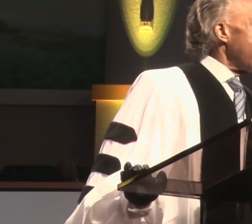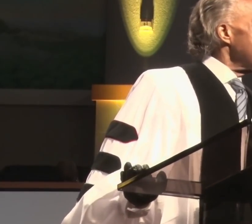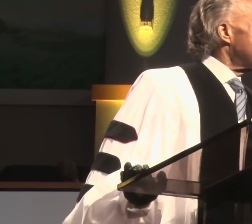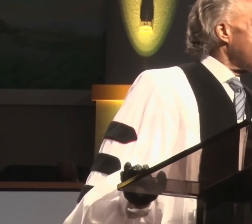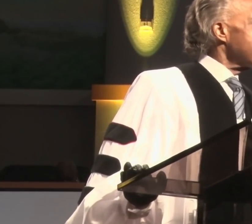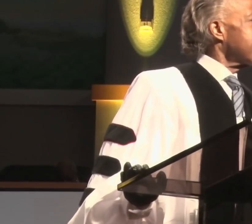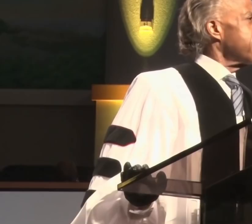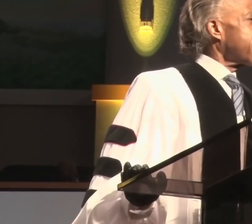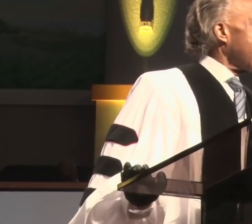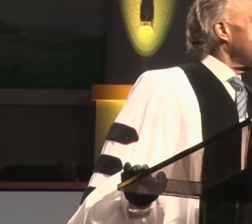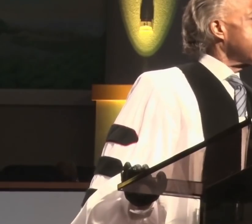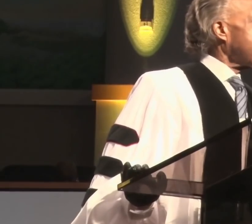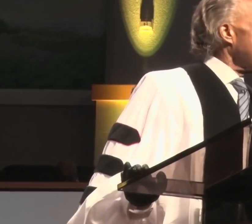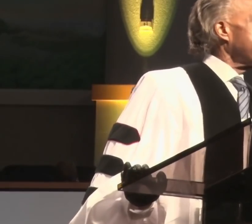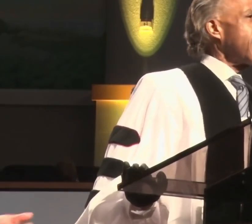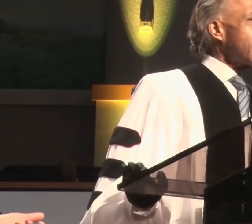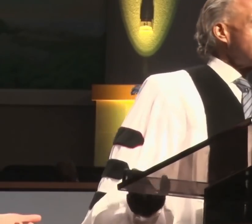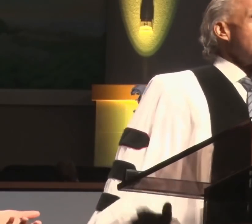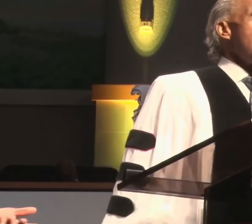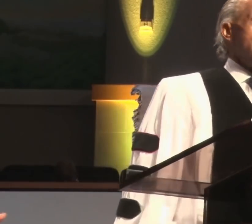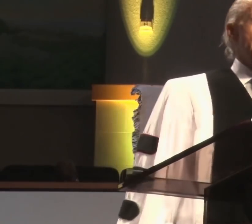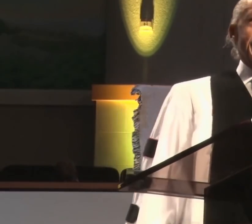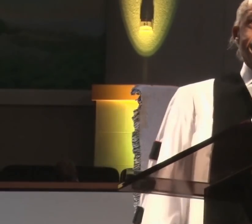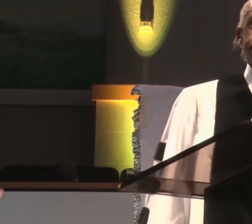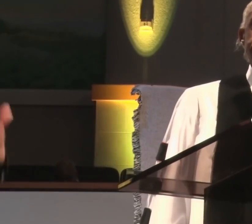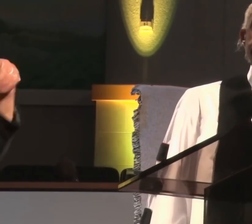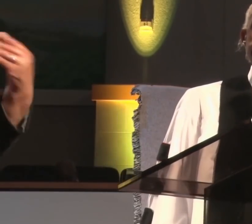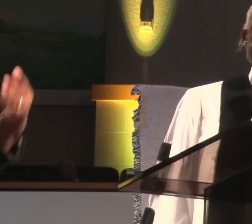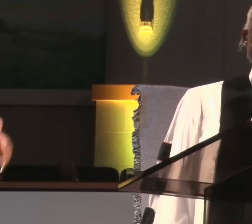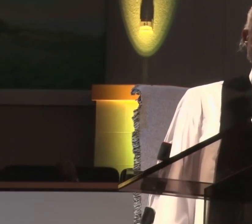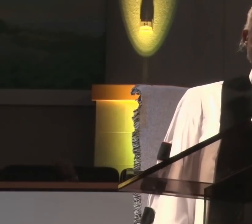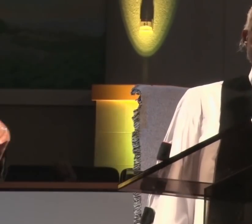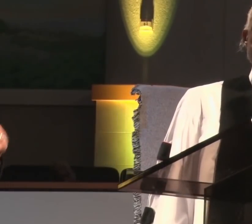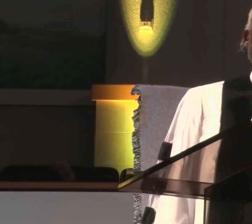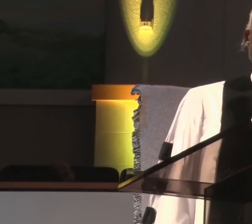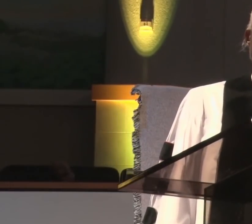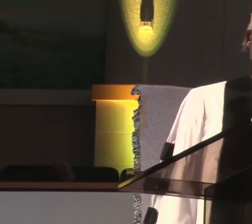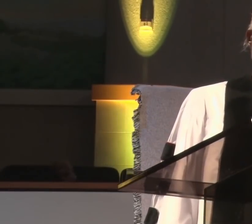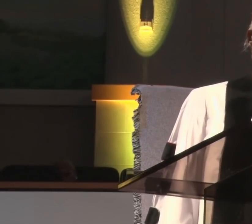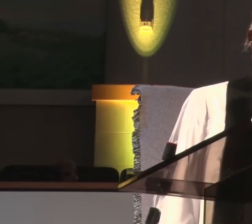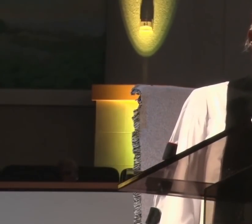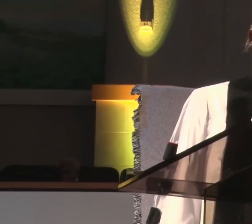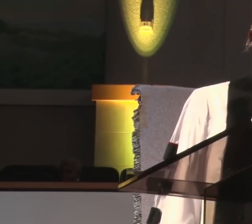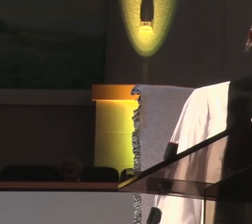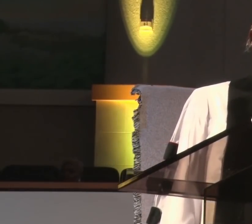PLAYERS, MAYBE THEY DID HAVE THE RIGHT TO PEACEFULLY PROTEST. WELL, DON’T APOLOGIZE.